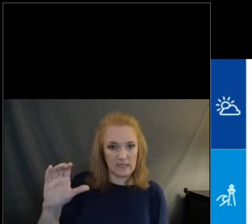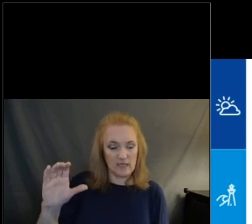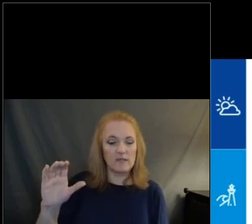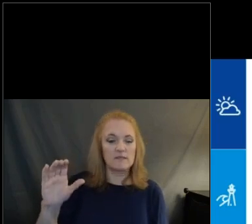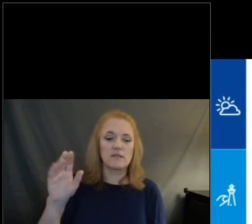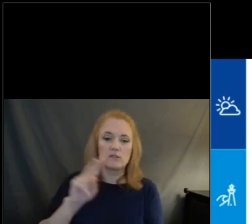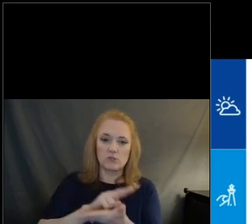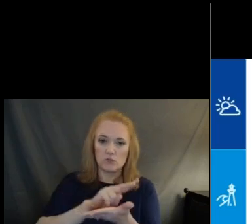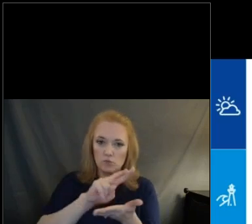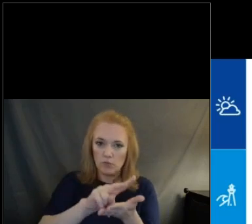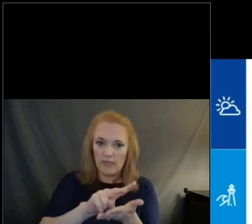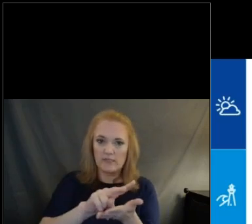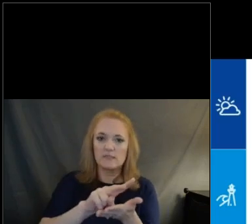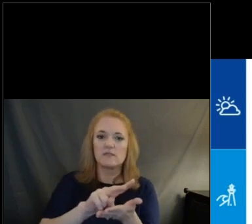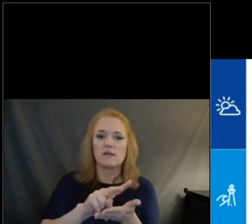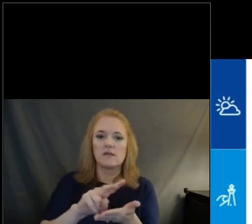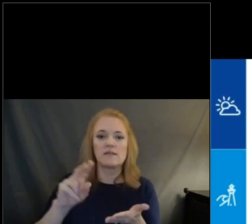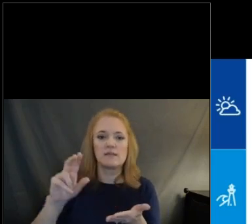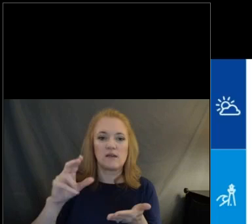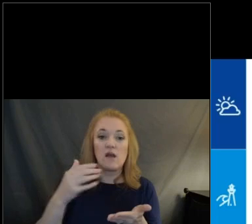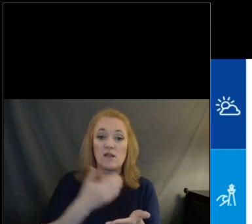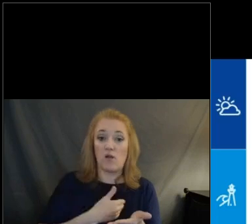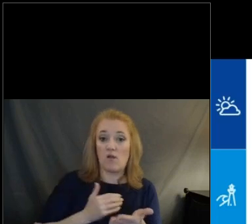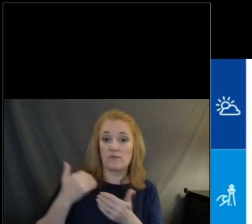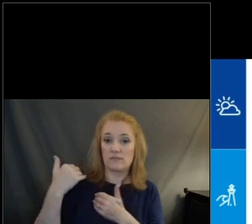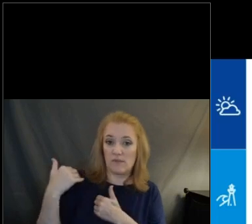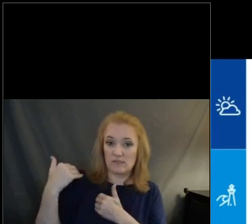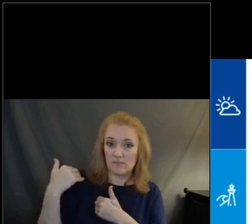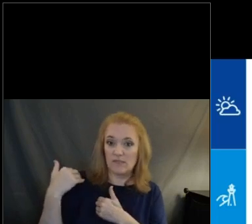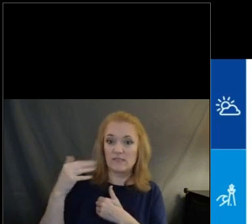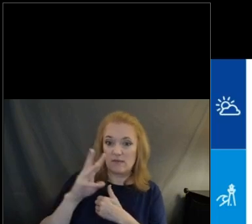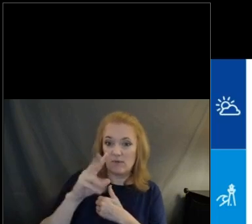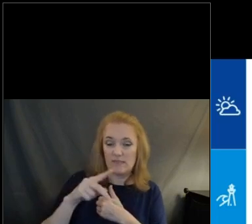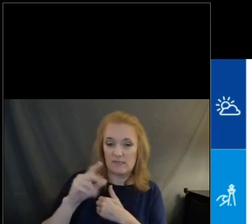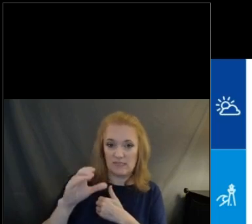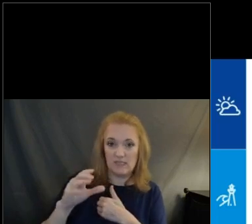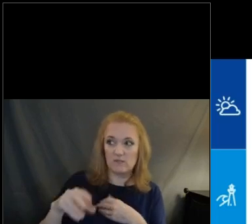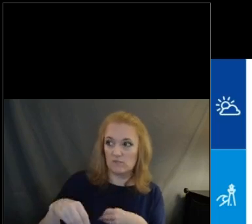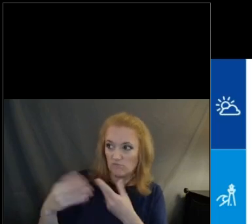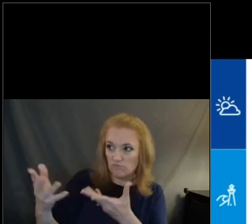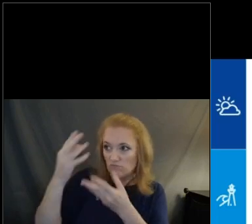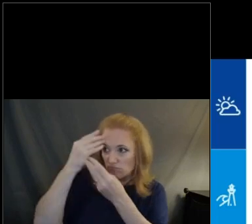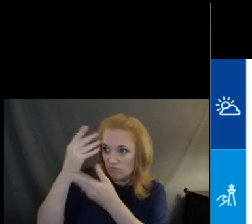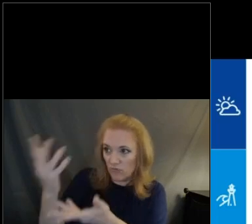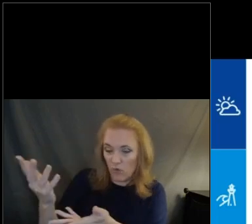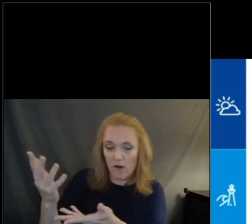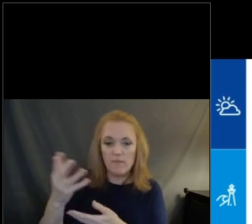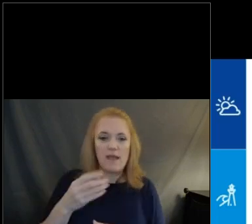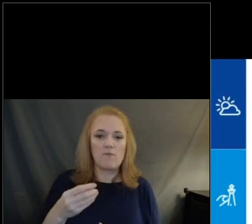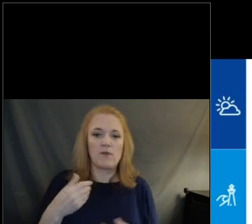into WPC's responsibility, and also have issued joint messages, Key Messages with them last year